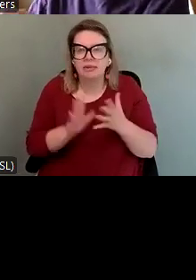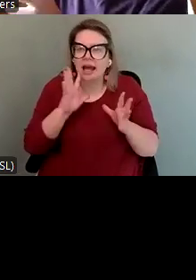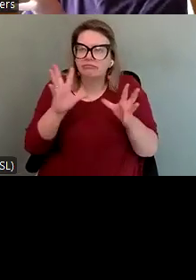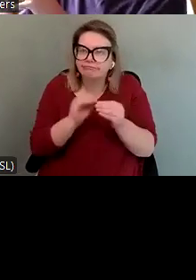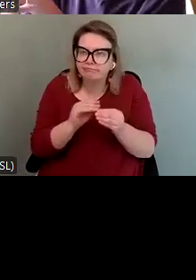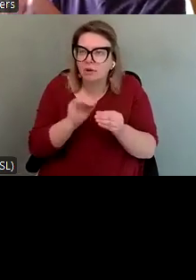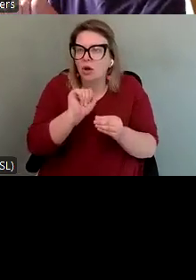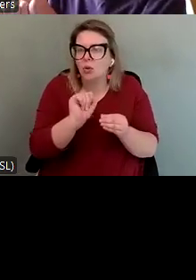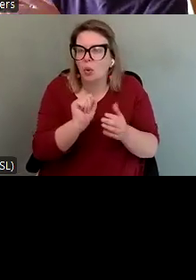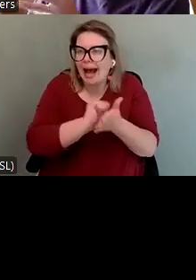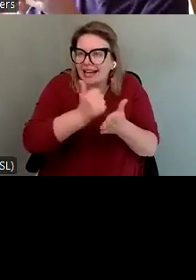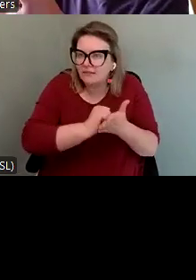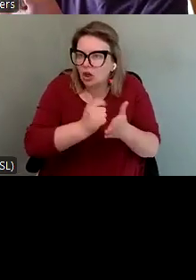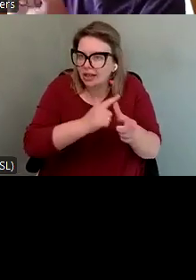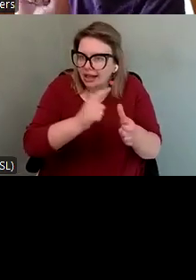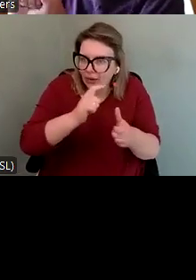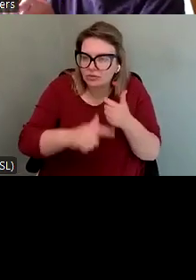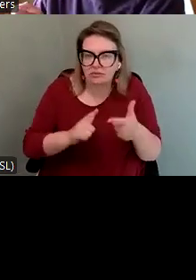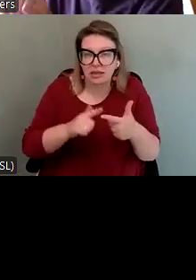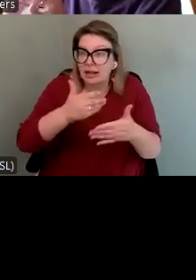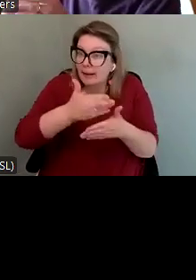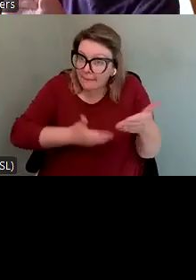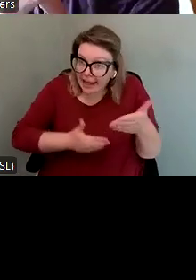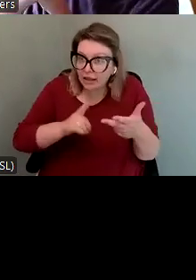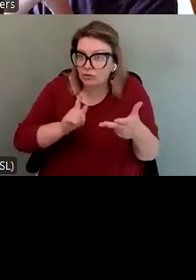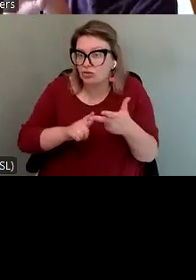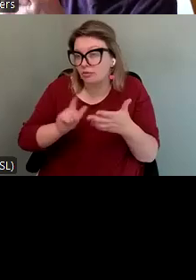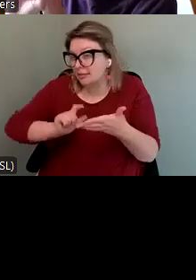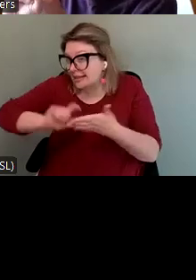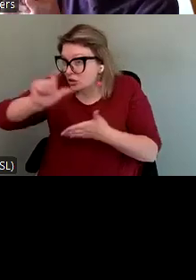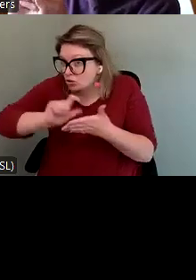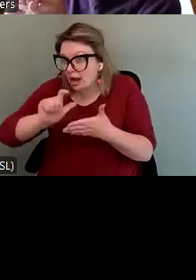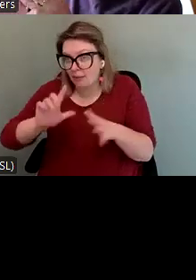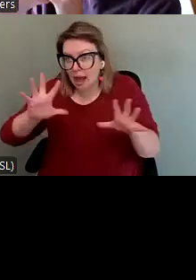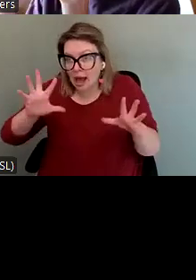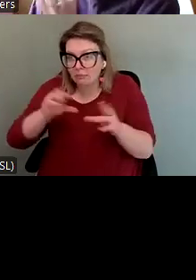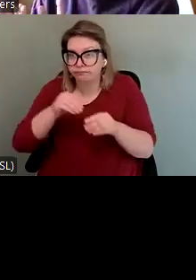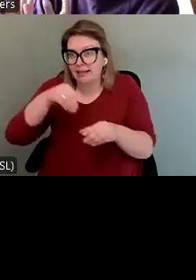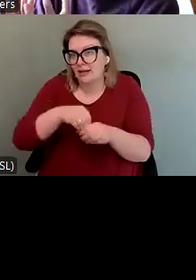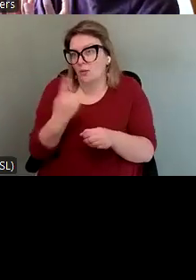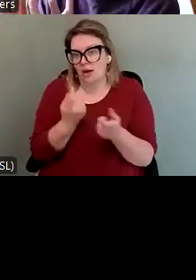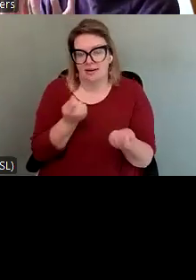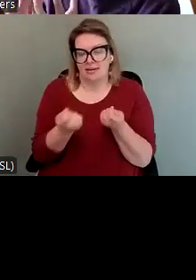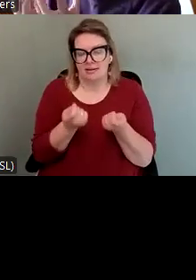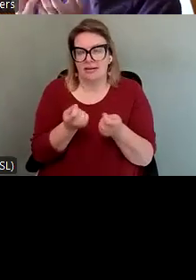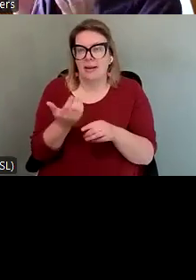your page, your Instagram profile. All those things could be combined together into your Meta Business Suite.